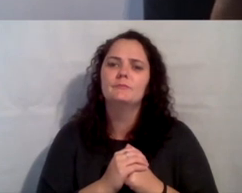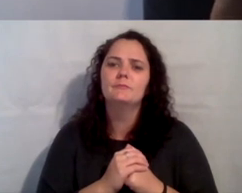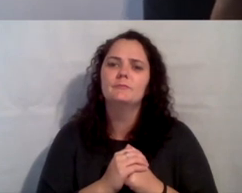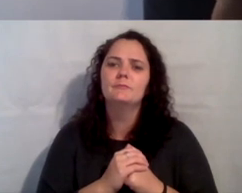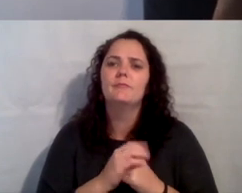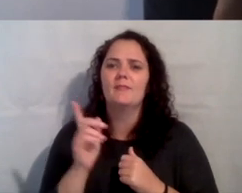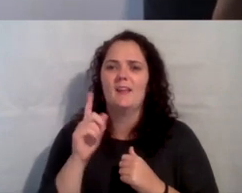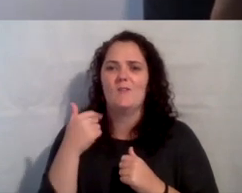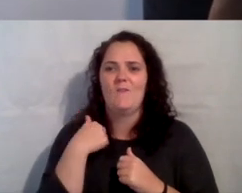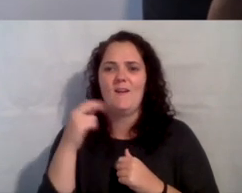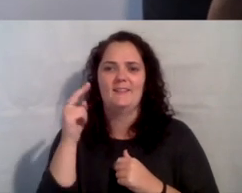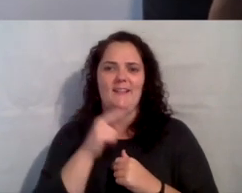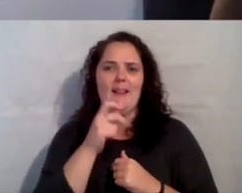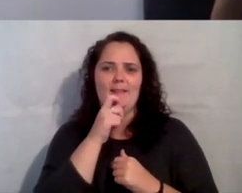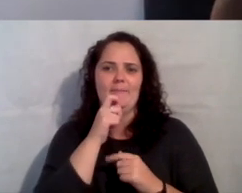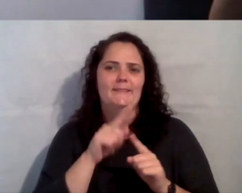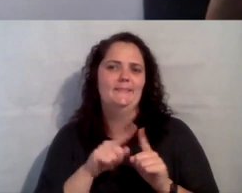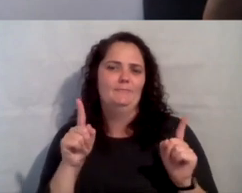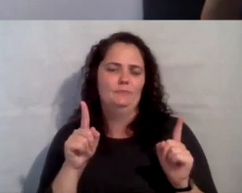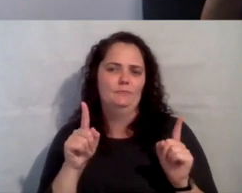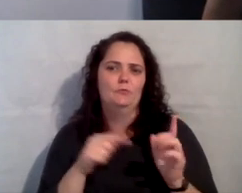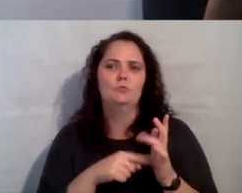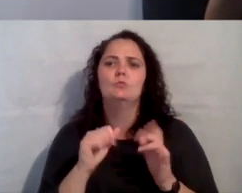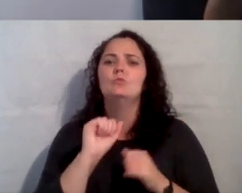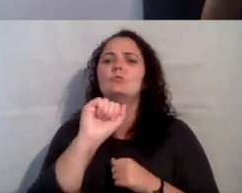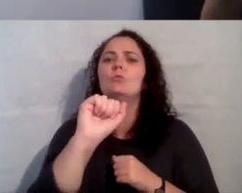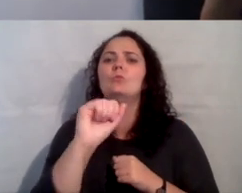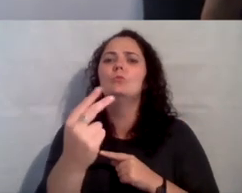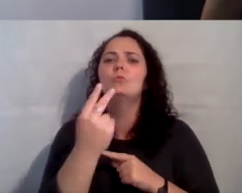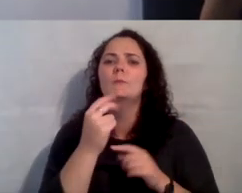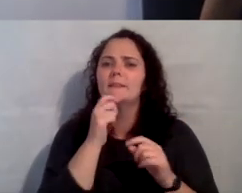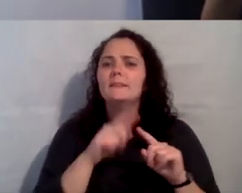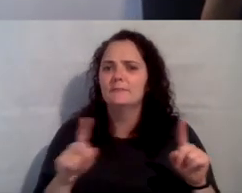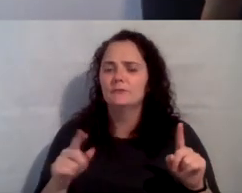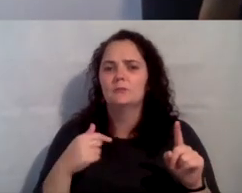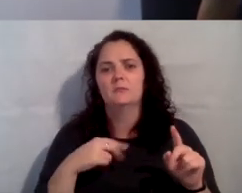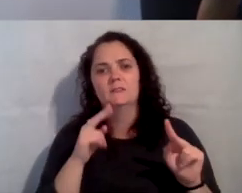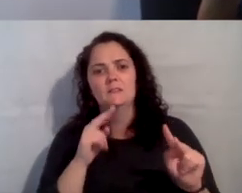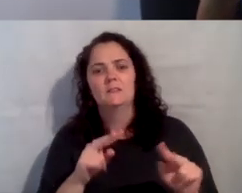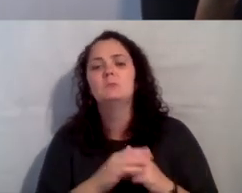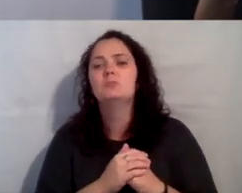there on the camera and I'm thinking also about the way that